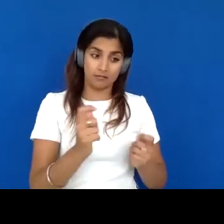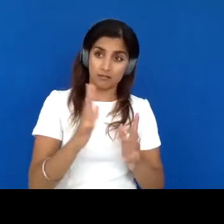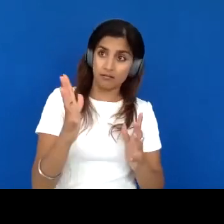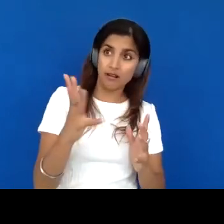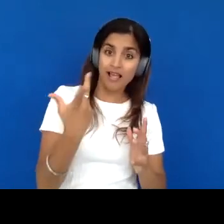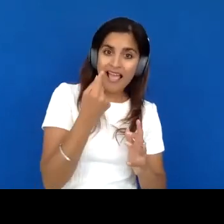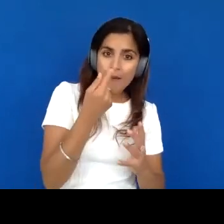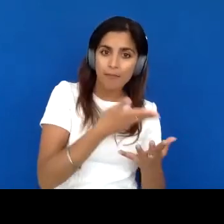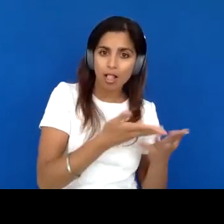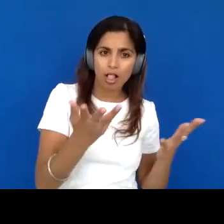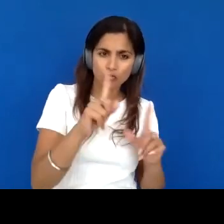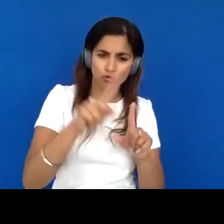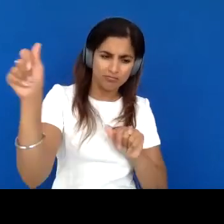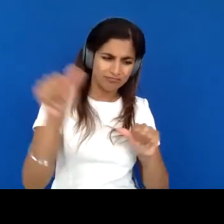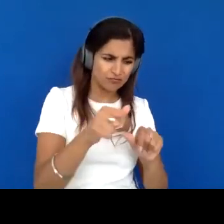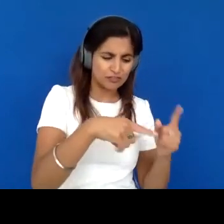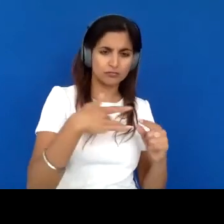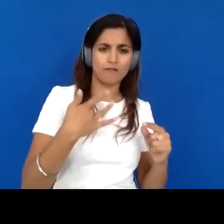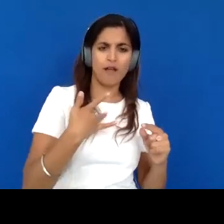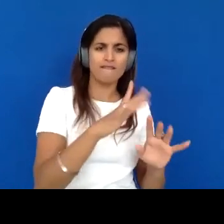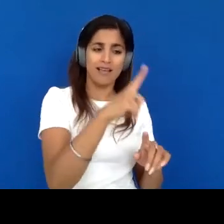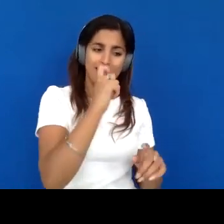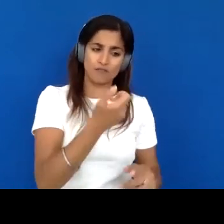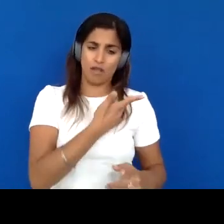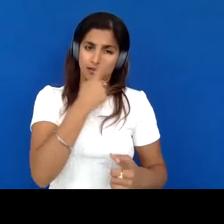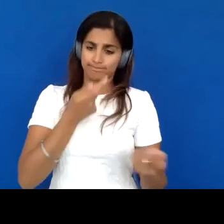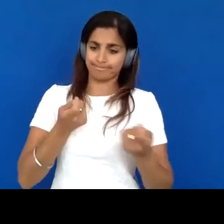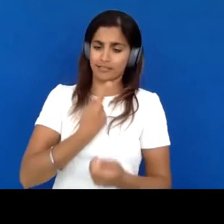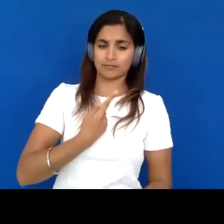local survival and organizations offer essential models for disability justice